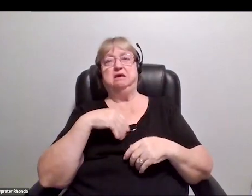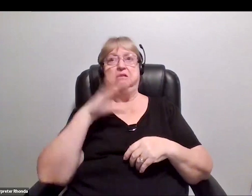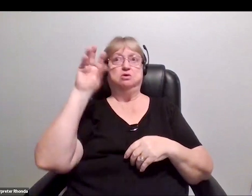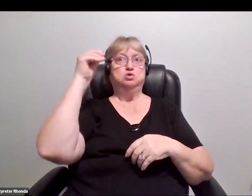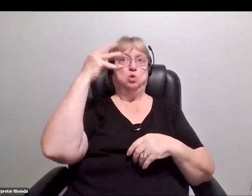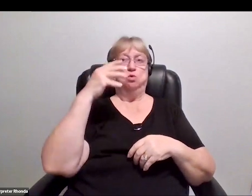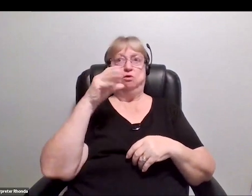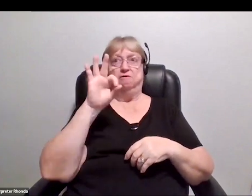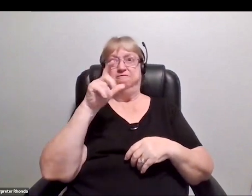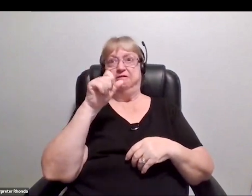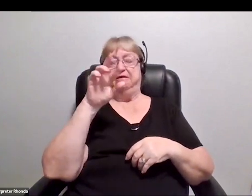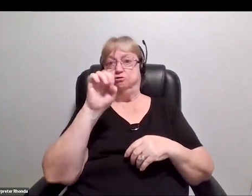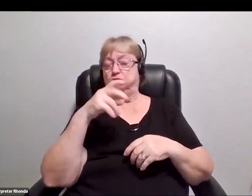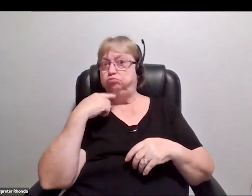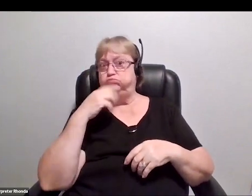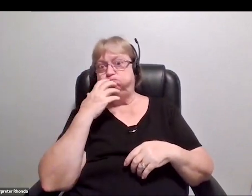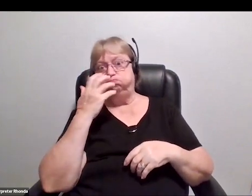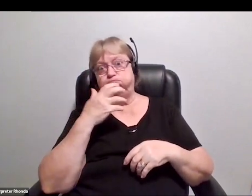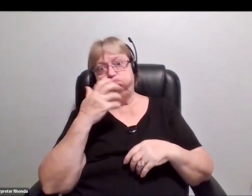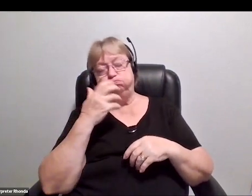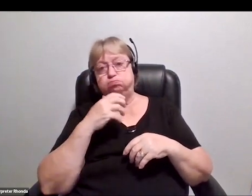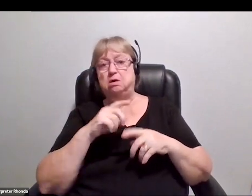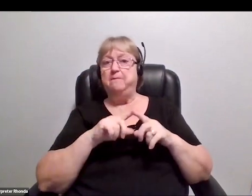are not just interacted visually.